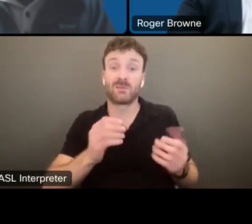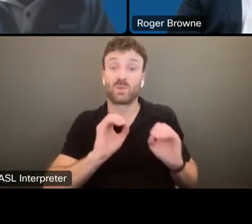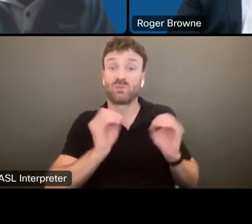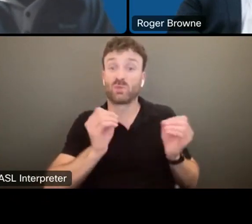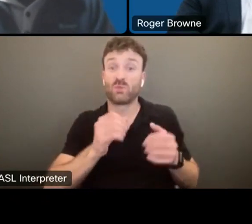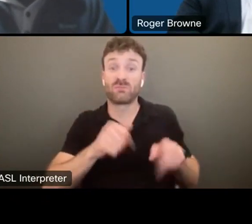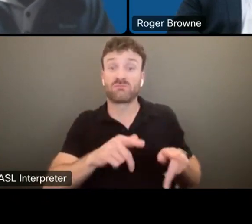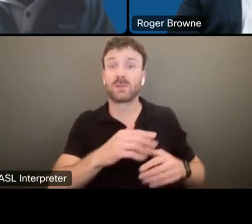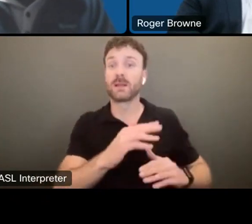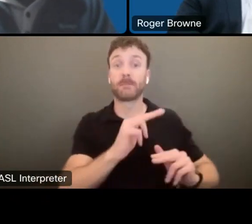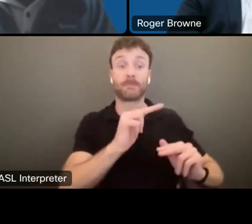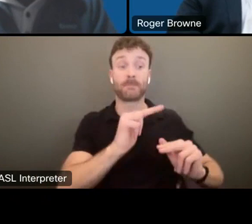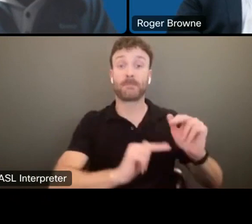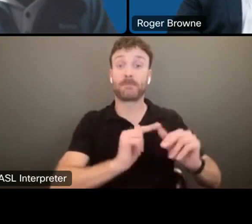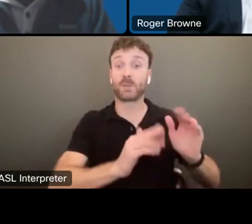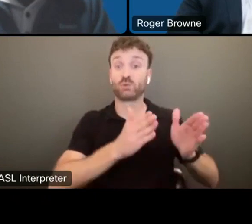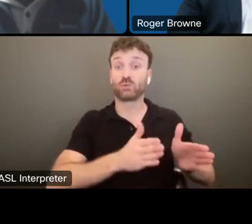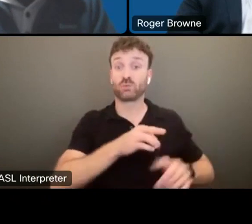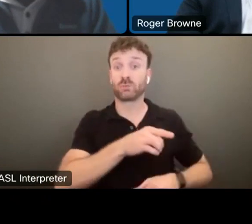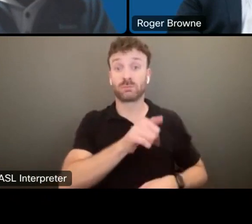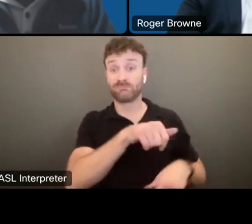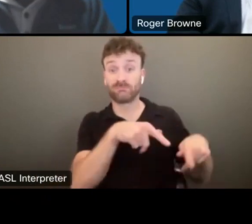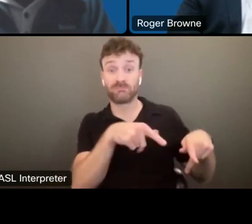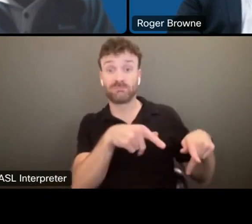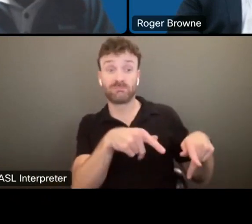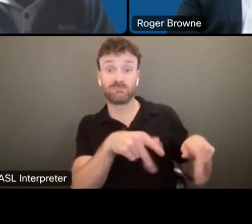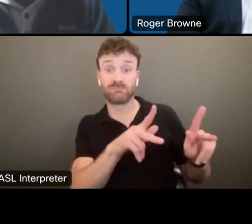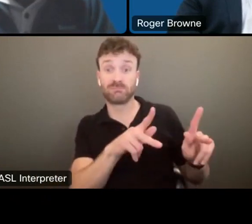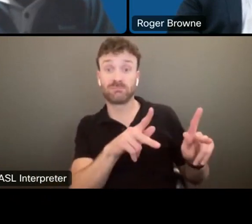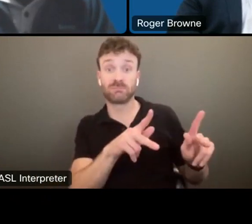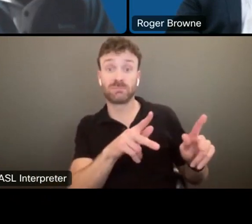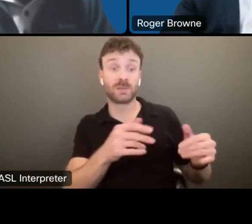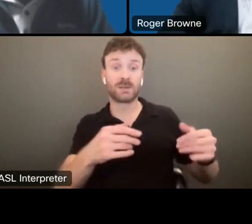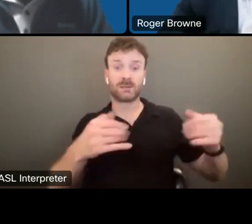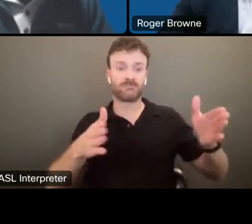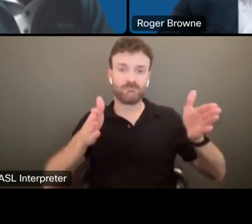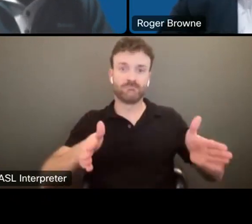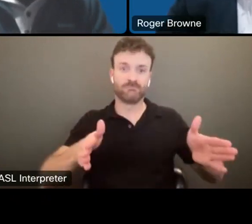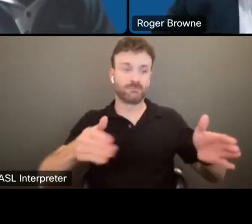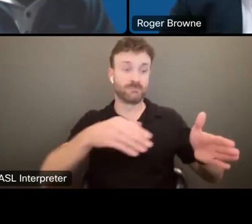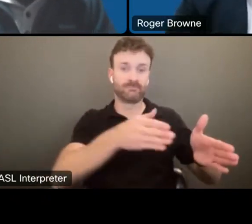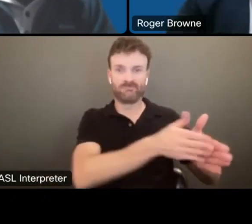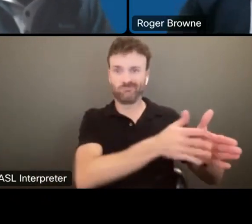are permitted to build lot line to lot line, which means in many situations they're allowed